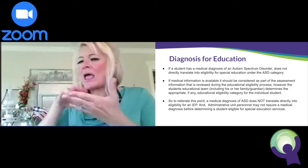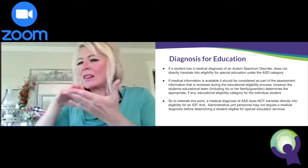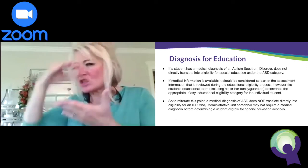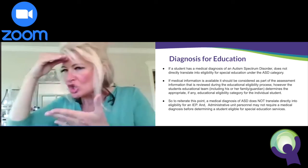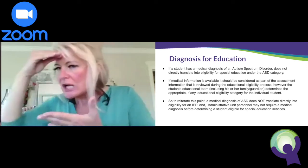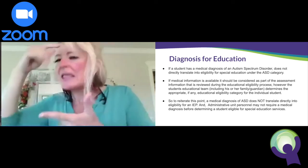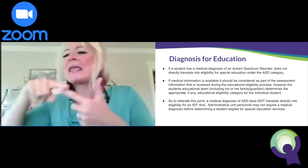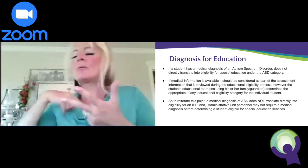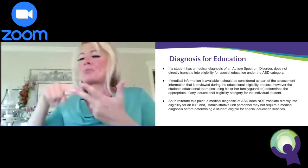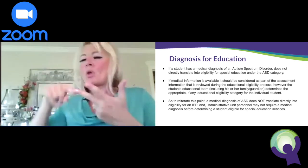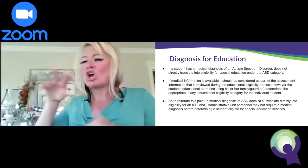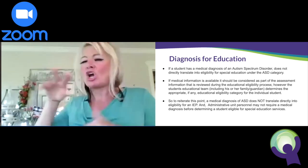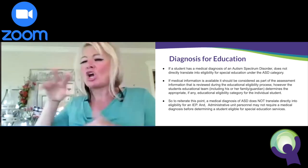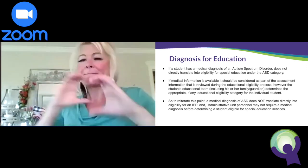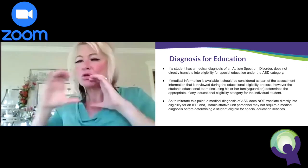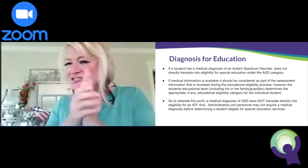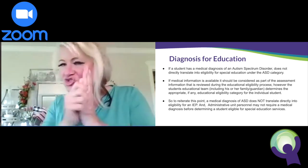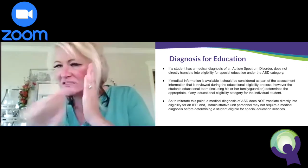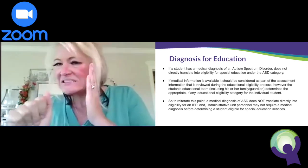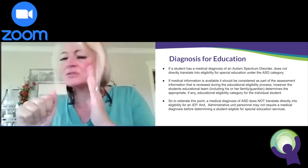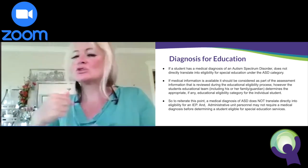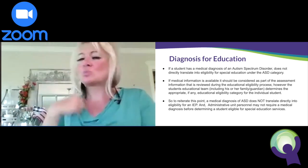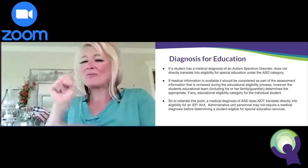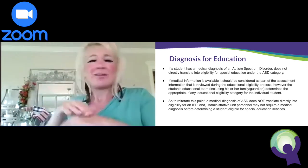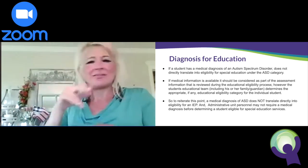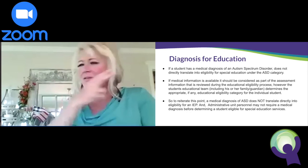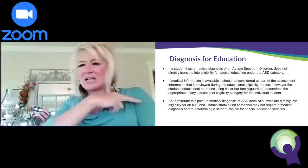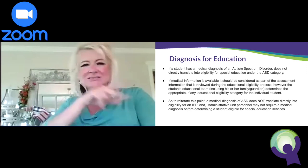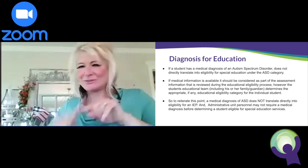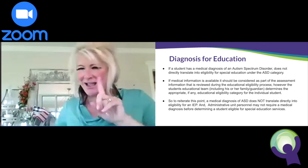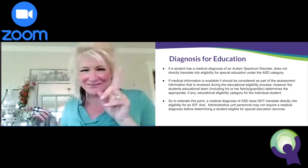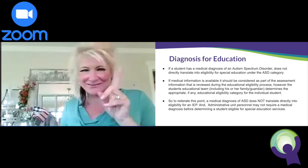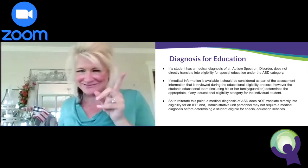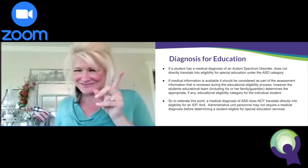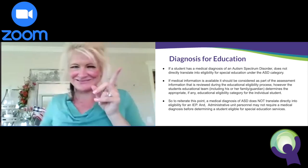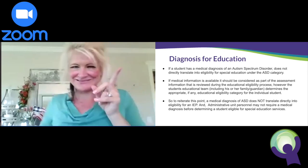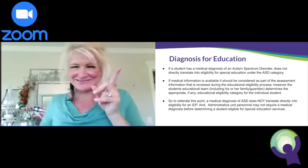the behavioral, we look at the learning, we look at communication skills.